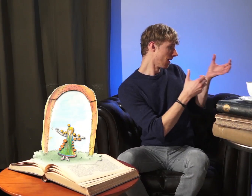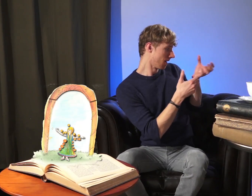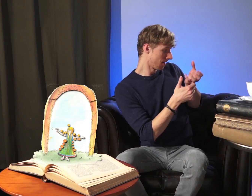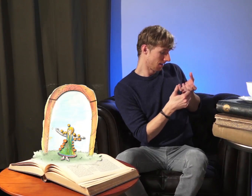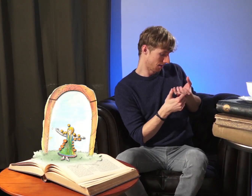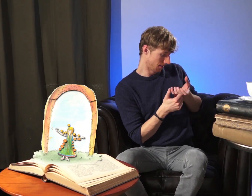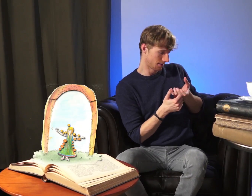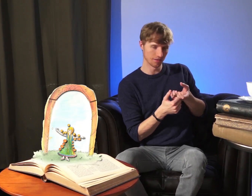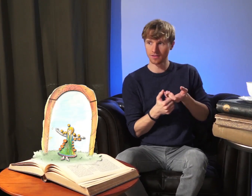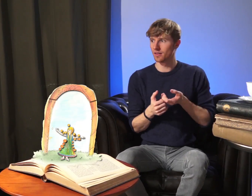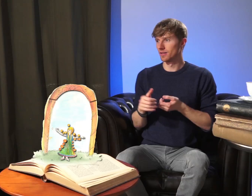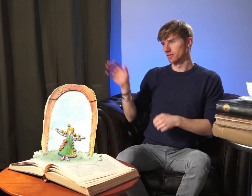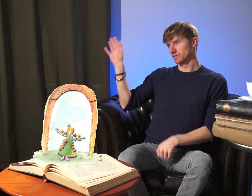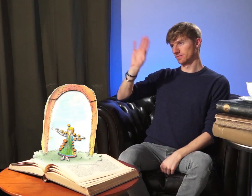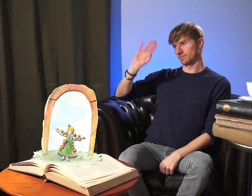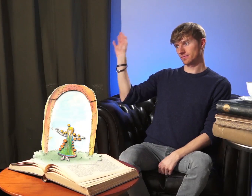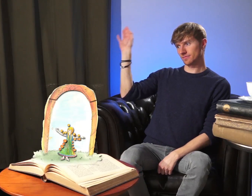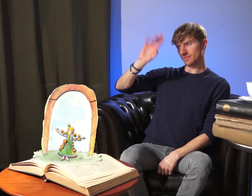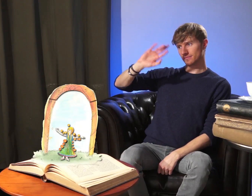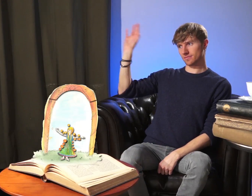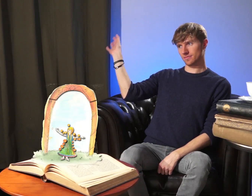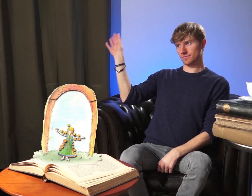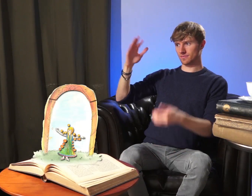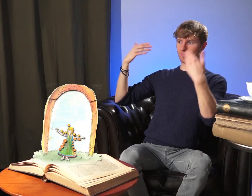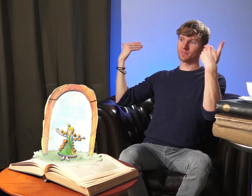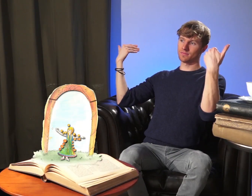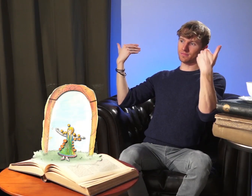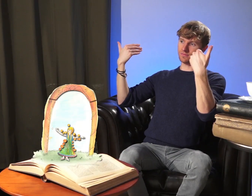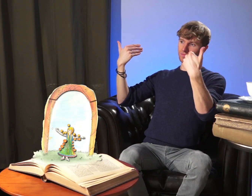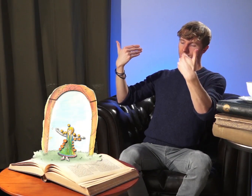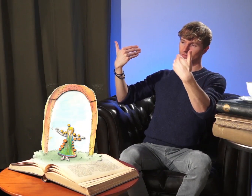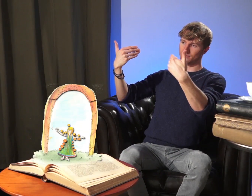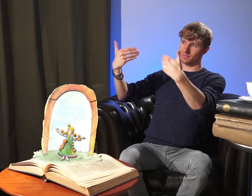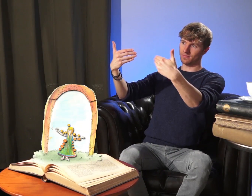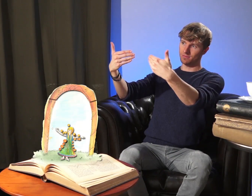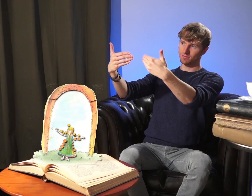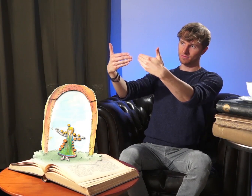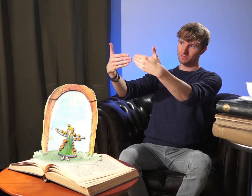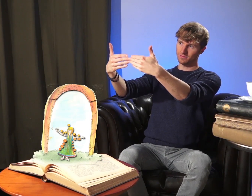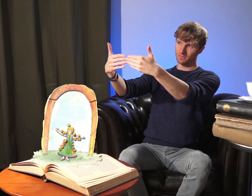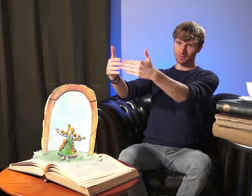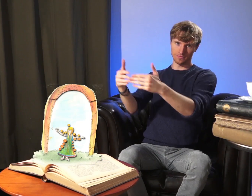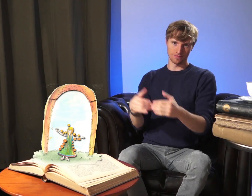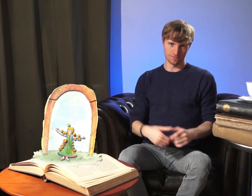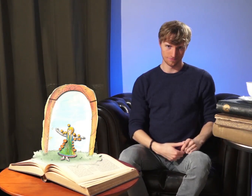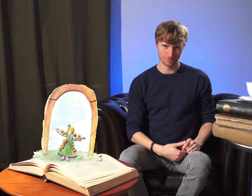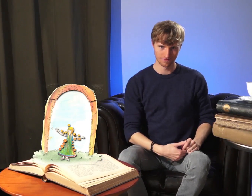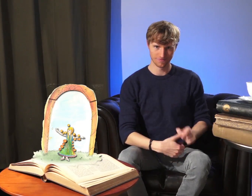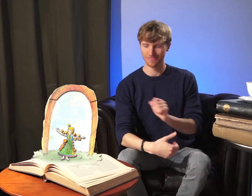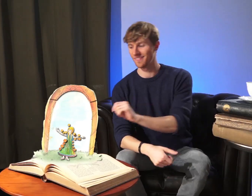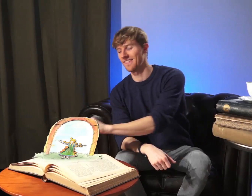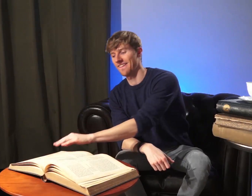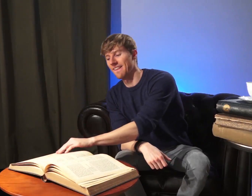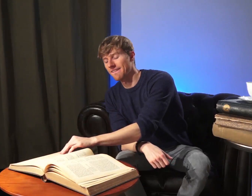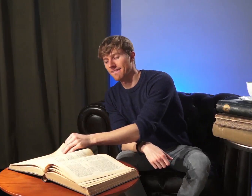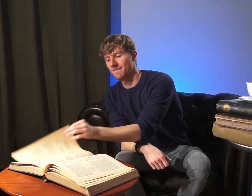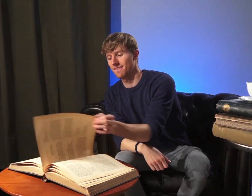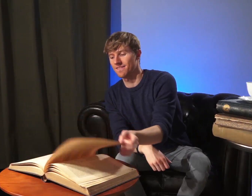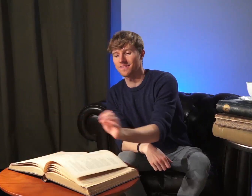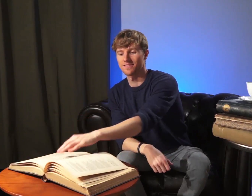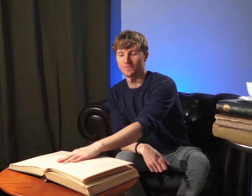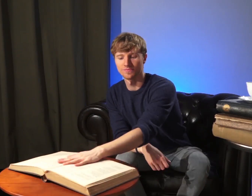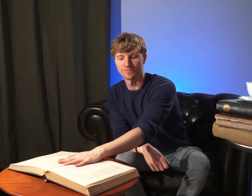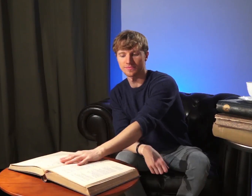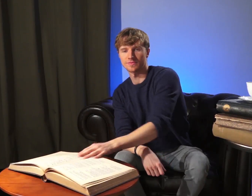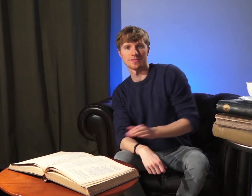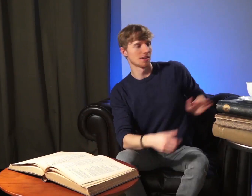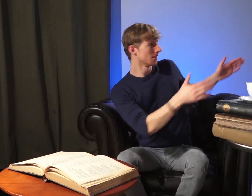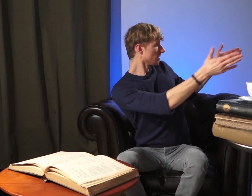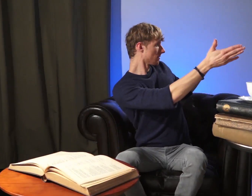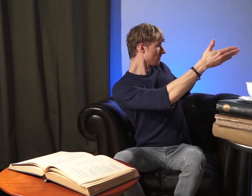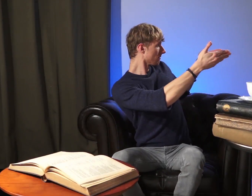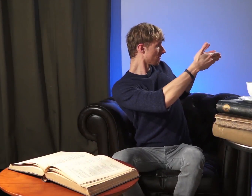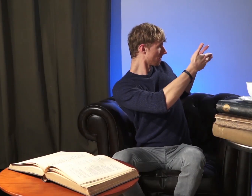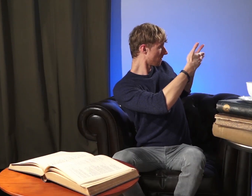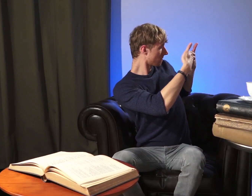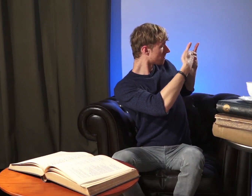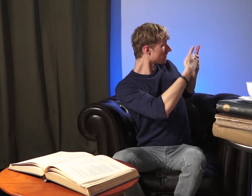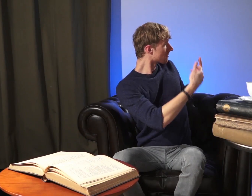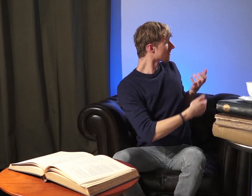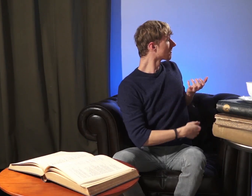They said their good-byes and the gate closed.